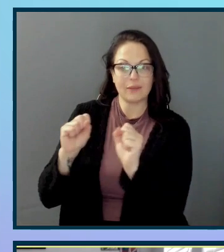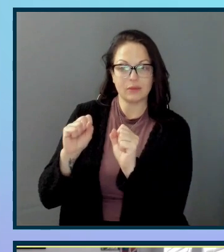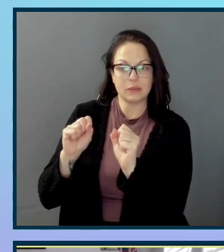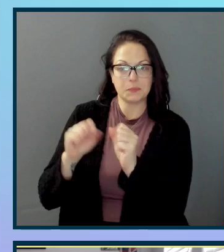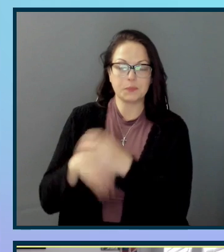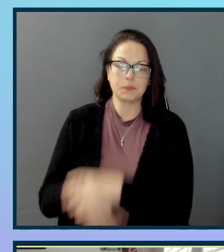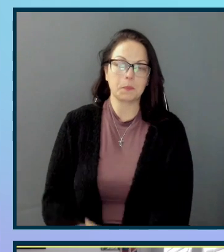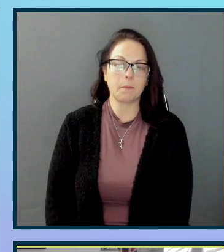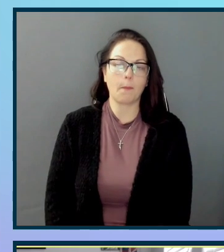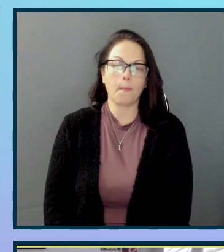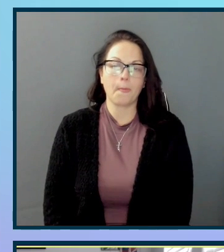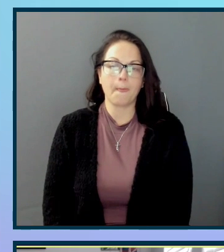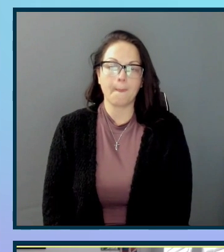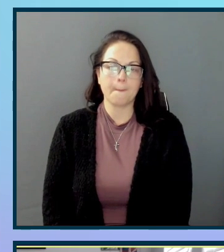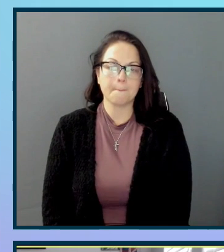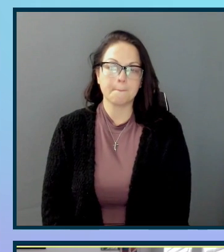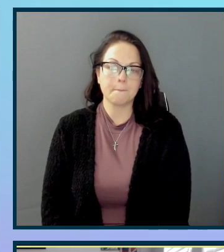So this is truly about everyone.